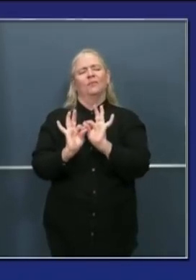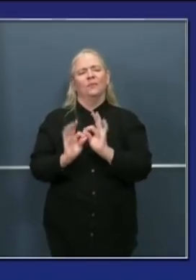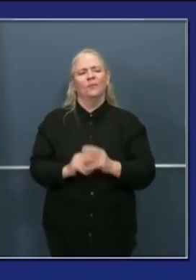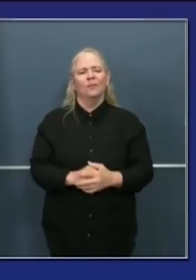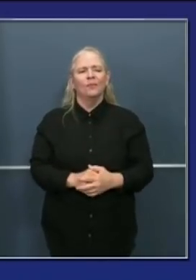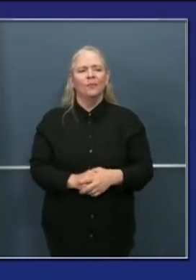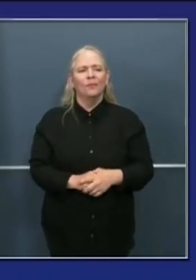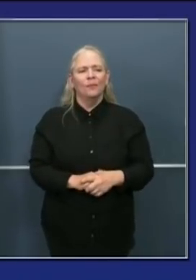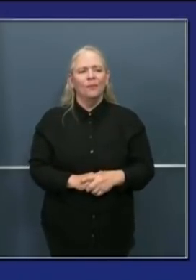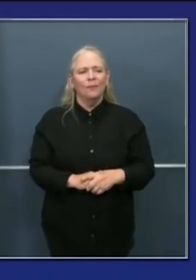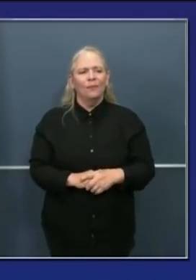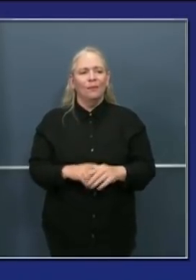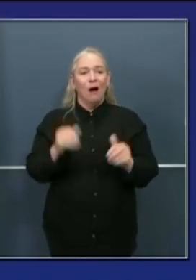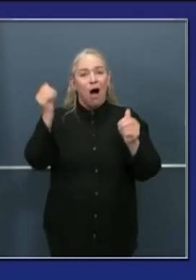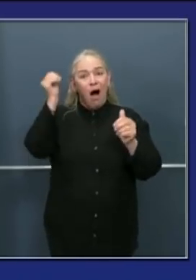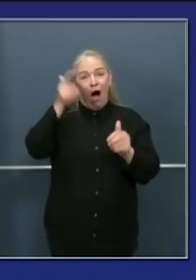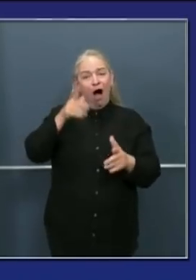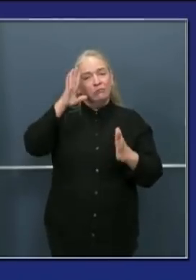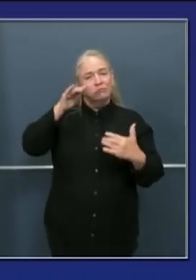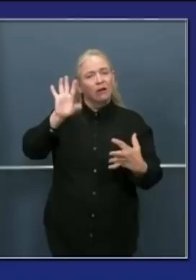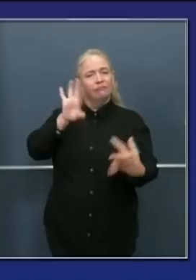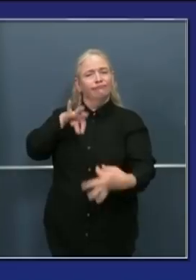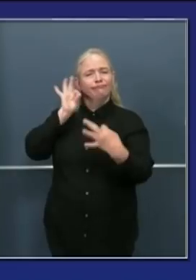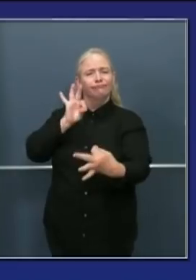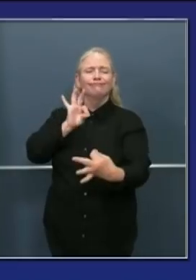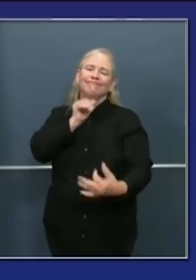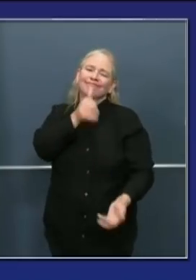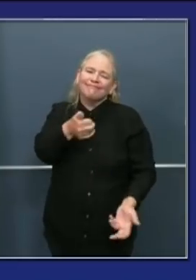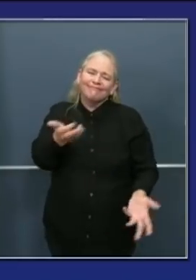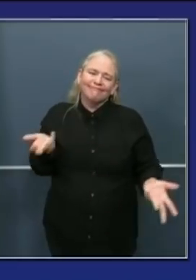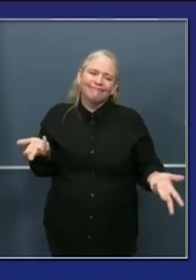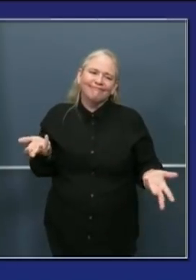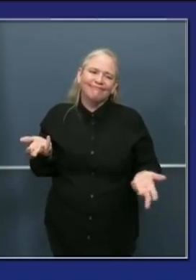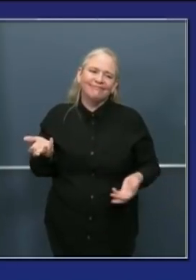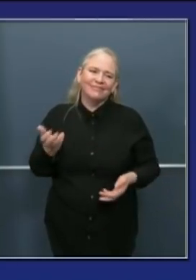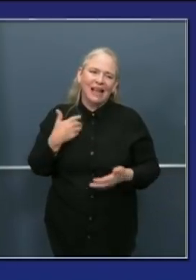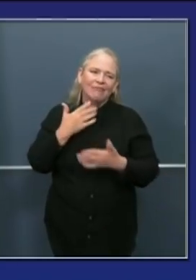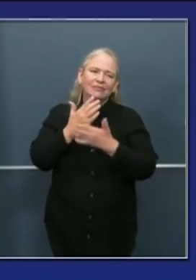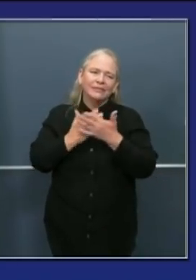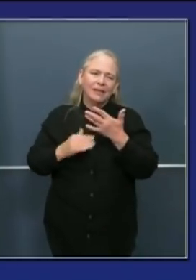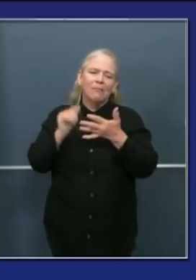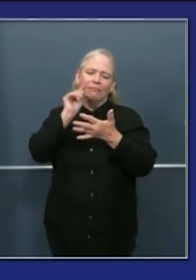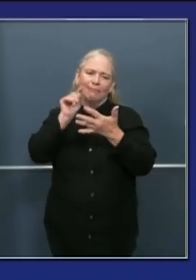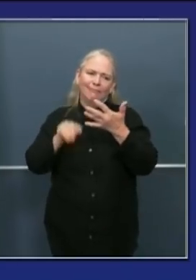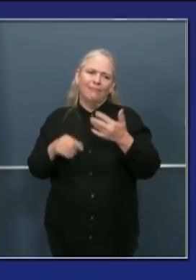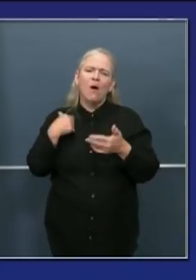AND TO EDUCATE, ENCOURAGE, AND ENFORCE WERE VERY EFFECTIVE. THEY WEREN'T PERFECT AND